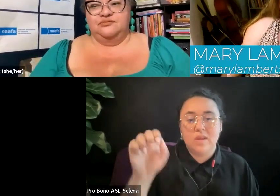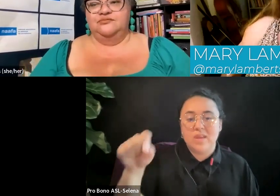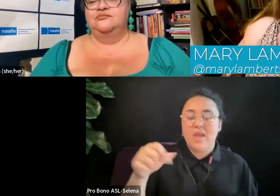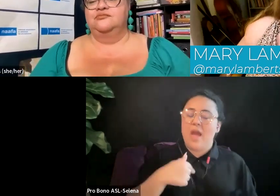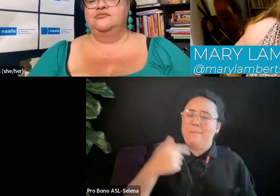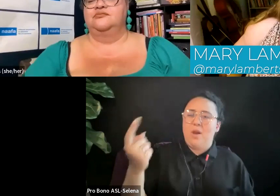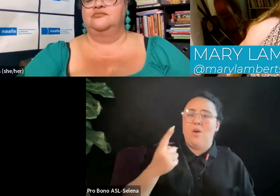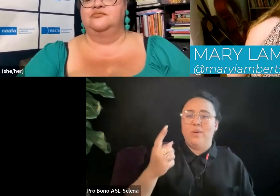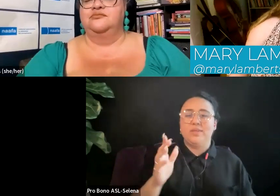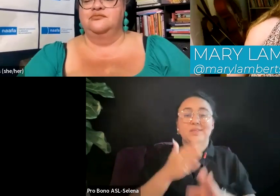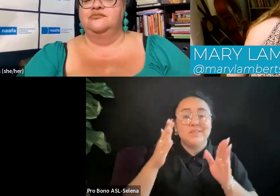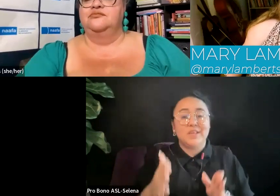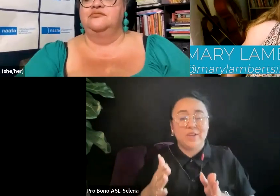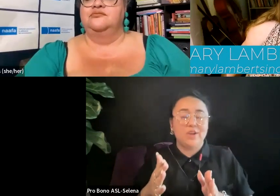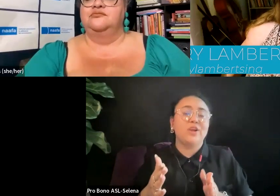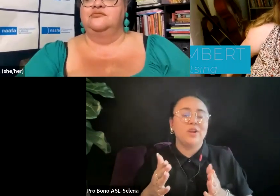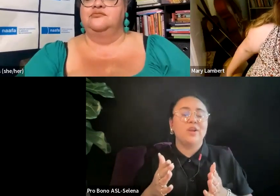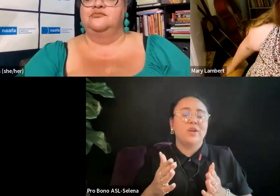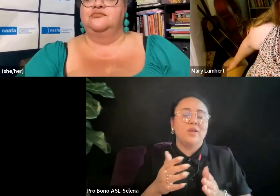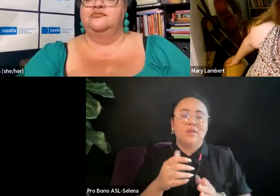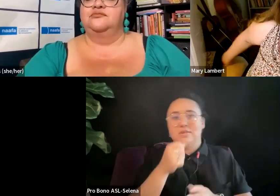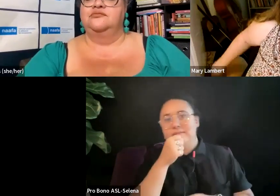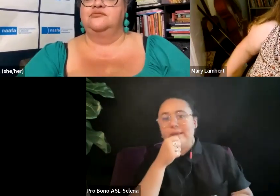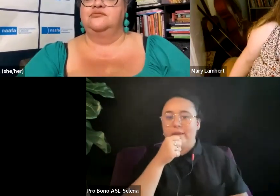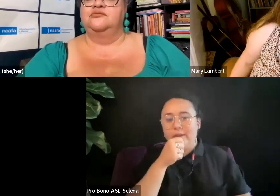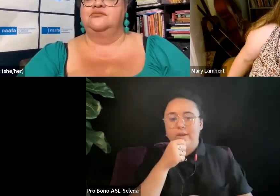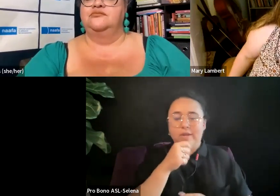I was like, I feel like I was always I was born singing out of the Womb.